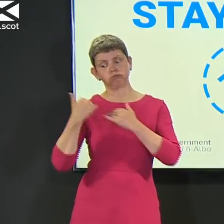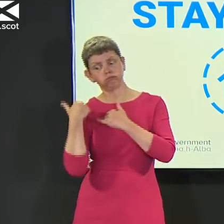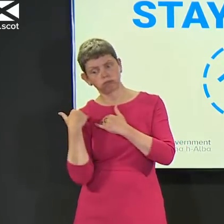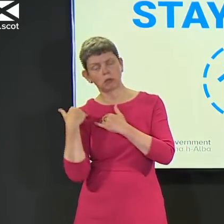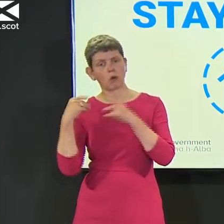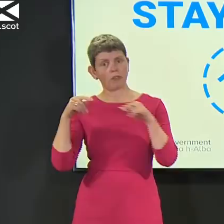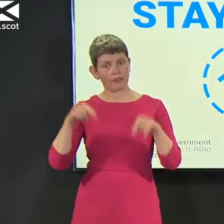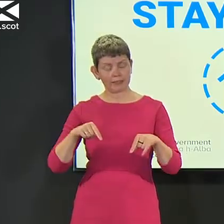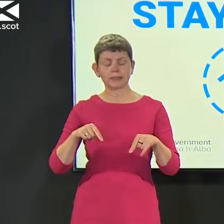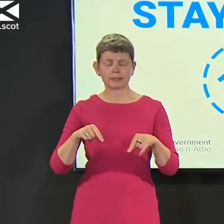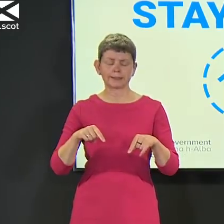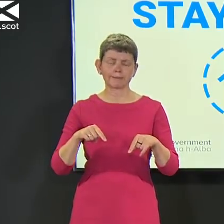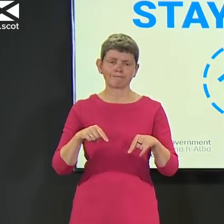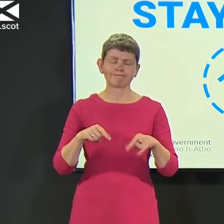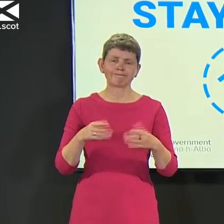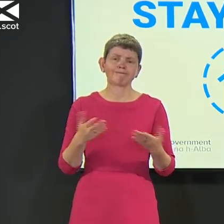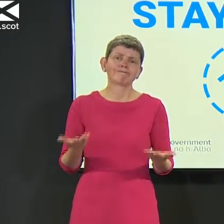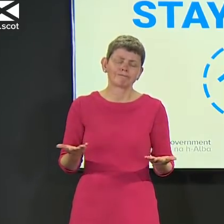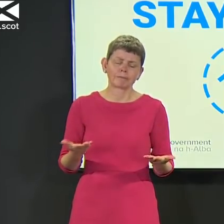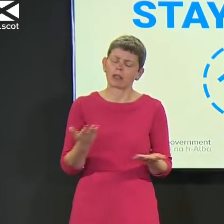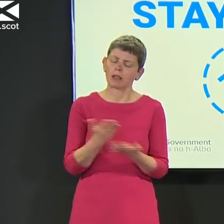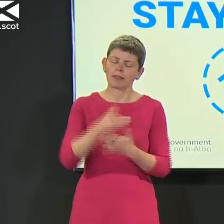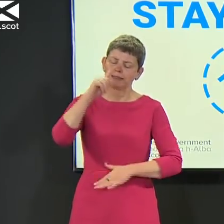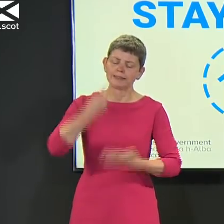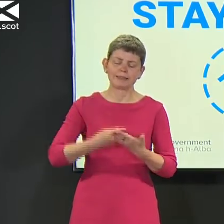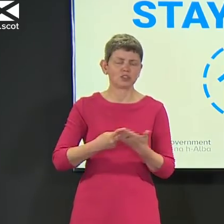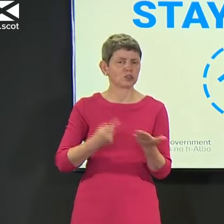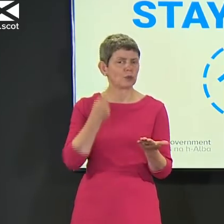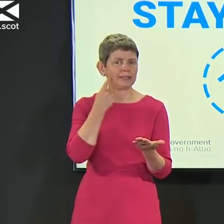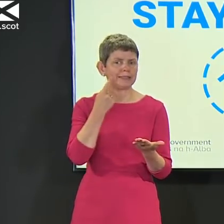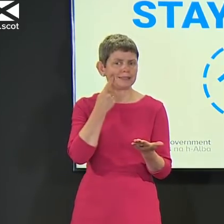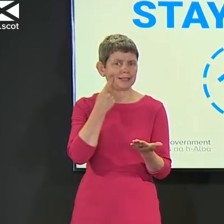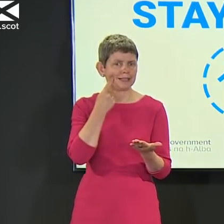the decisions that we were taking and i think you can oversimplify to say when did you realize you'd